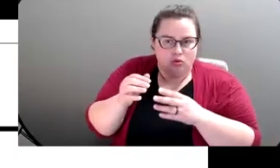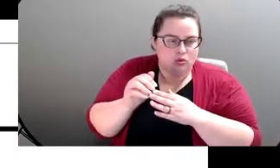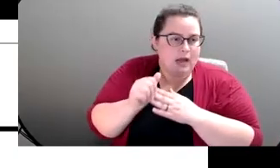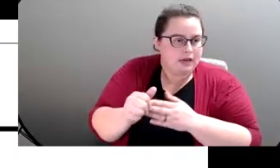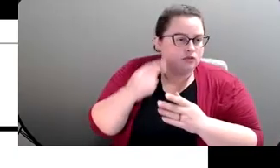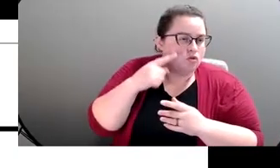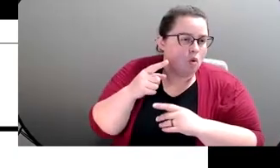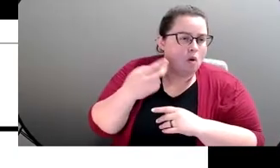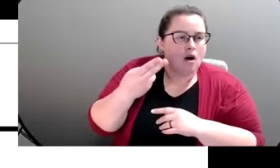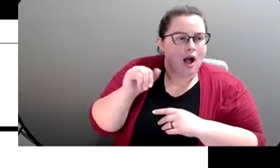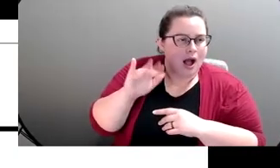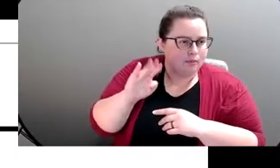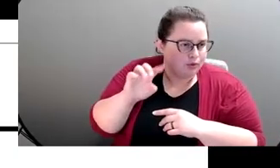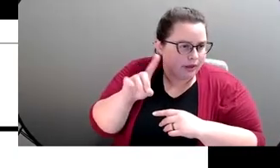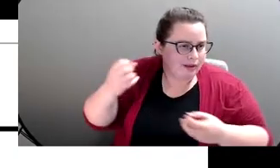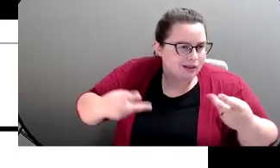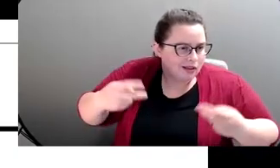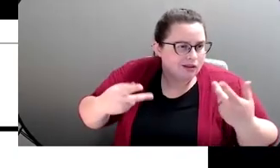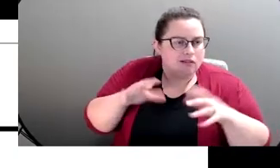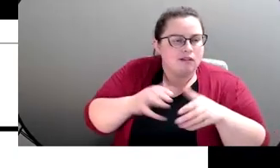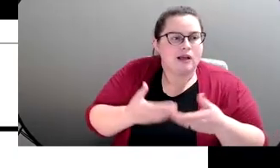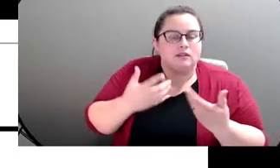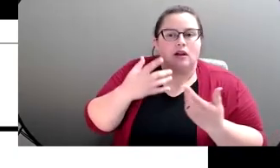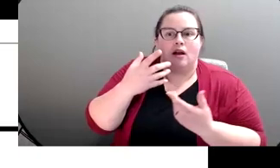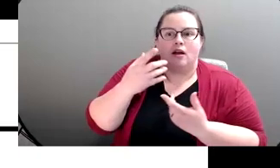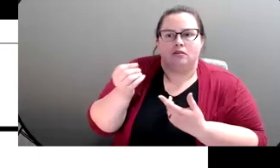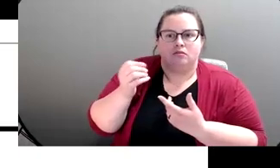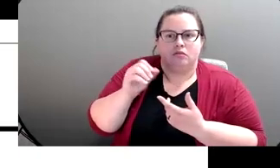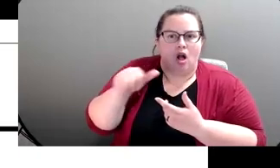combinations that are described, that maybe that are described